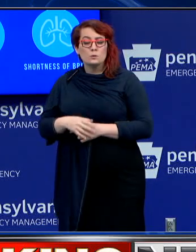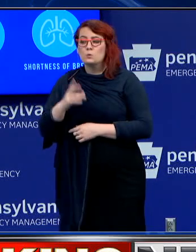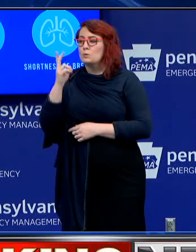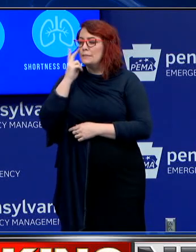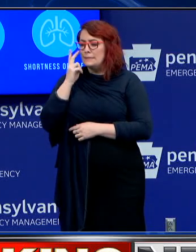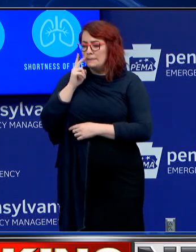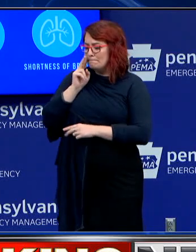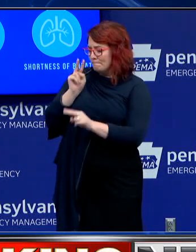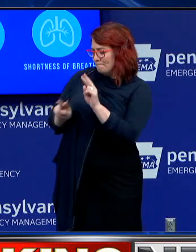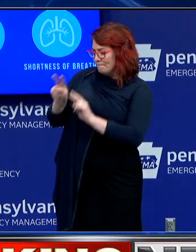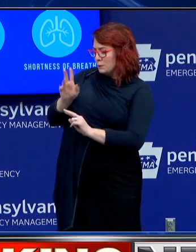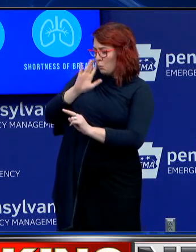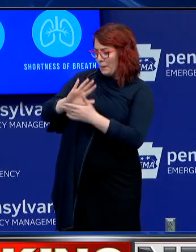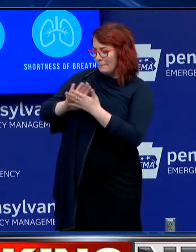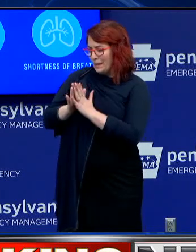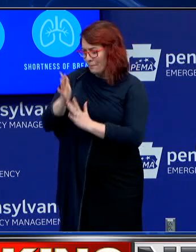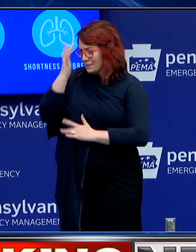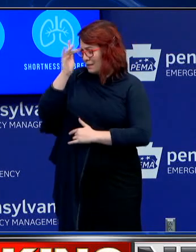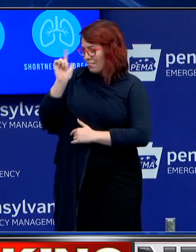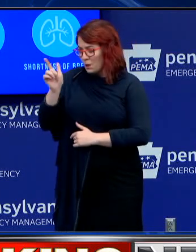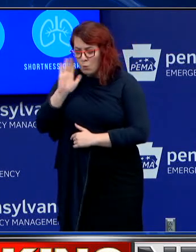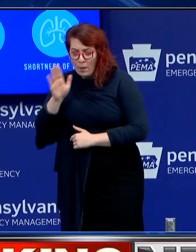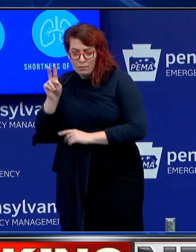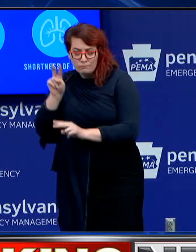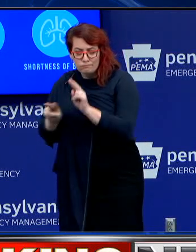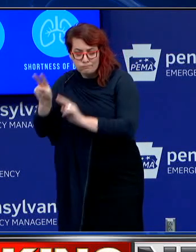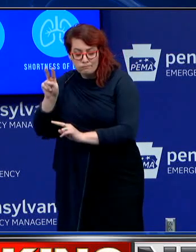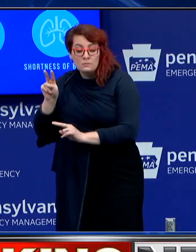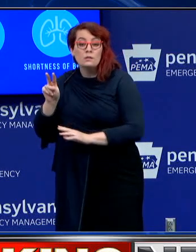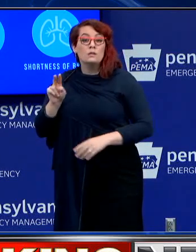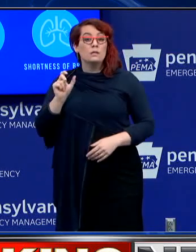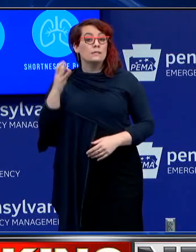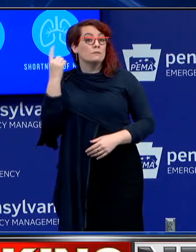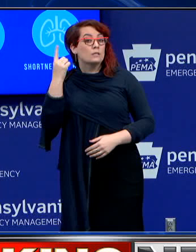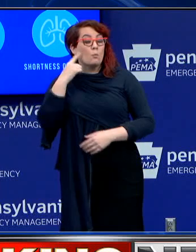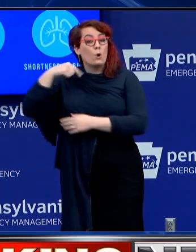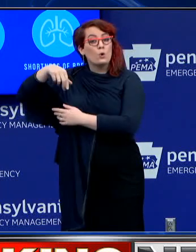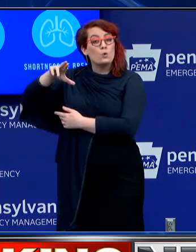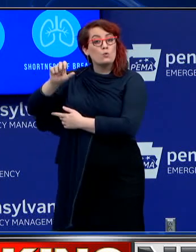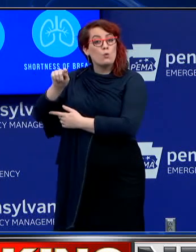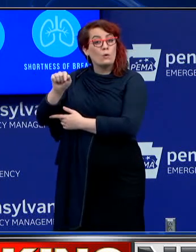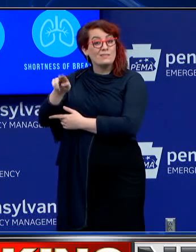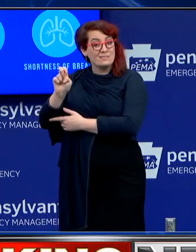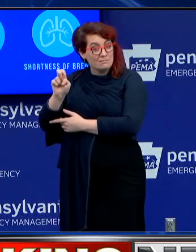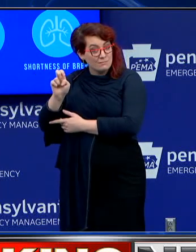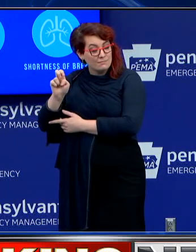THAT WAS DOUBLE POINTS. TODAY, STUDENTS TEACHER, WE'RE FROM CINNAMINSON, MIDDLE SCHOOL TODAY, STUDENTS TEACHER, WE'RE FROM CINNAMINSON, MIDDLE SCHOOL AT CINNAMINSON NEW JERSEY, HOME FROM CINNAMINSON, MIDDLE SCHOOL AT CINNAMINSON NEW JERSEY, HOME OF THE PIRATES.